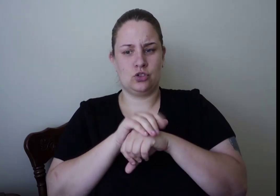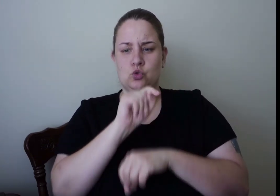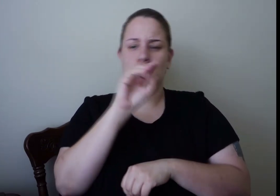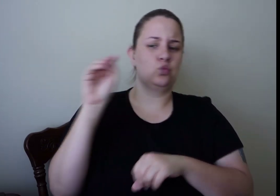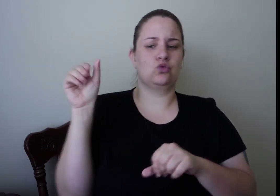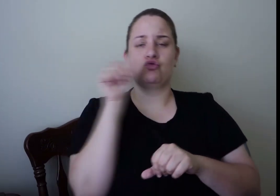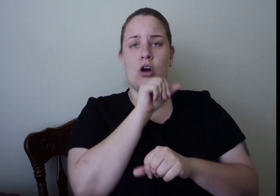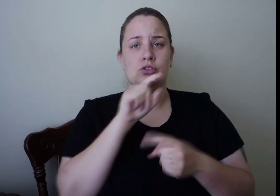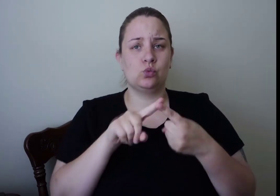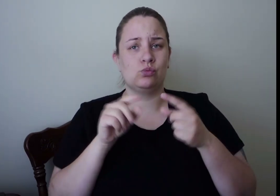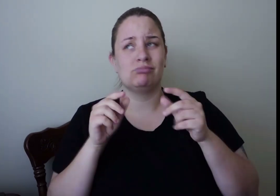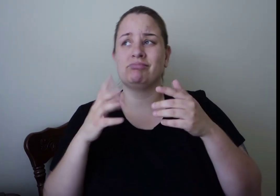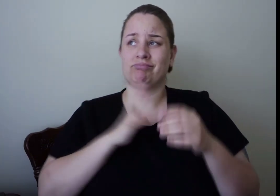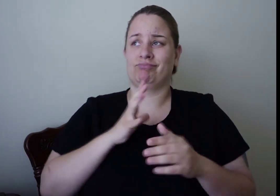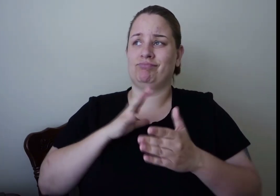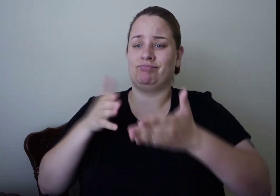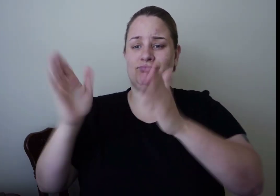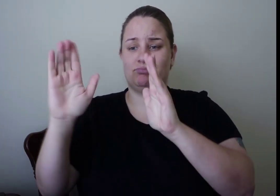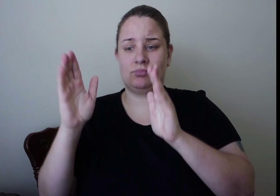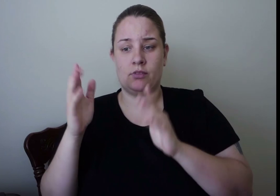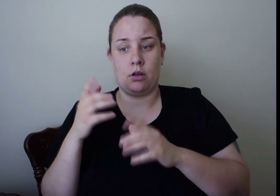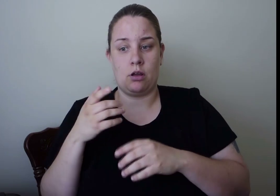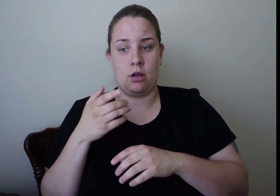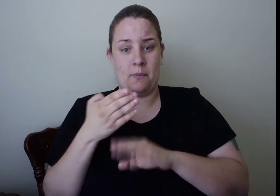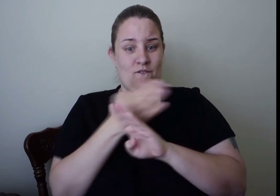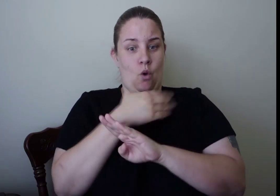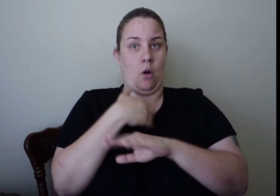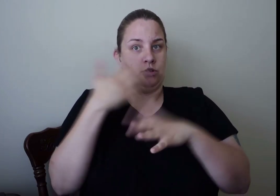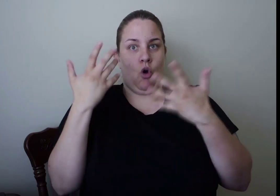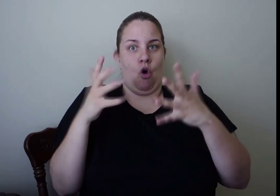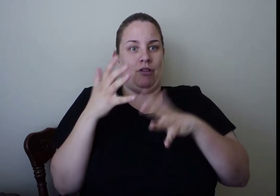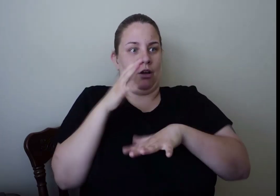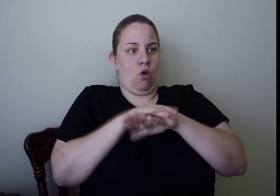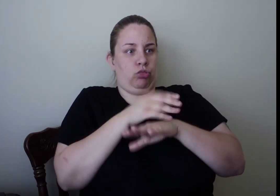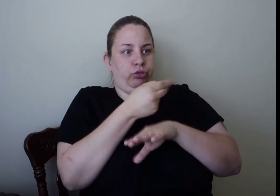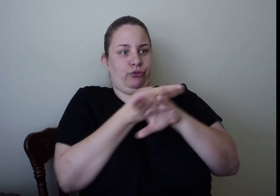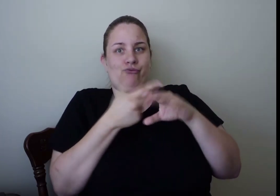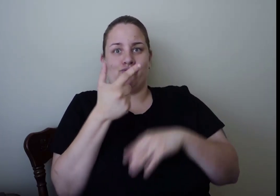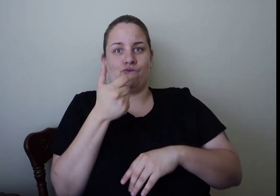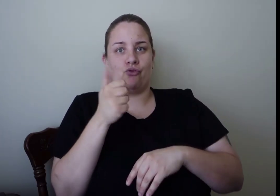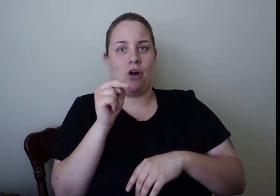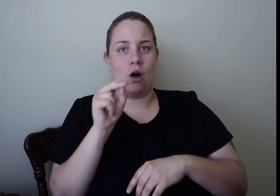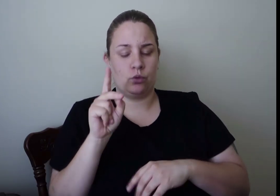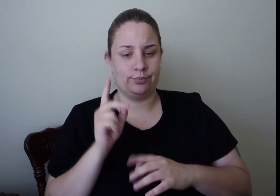too drunk to consent way before I was on the ground.